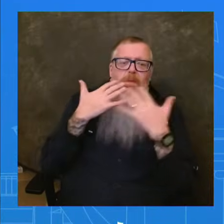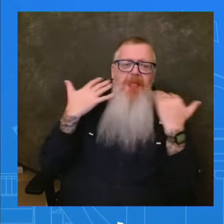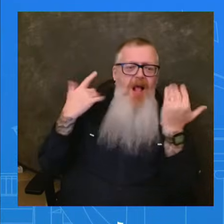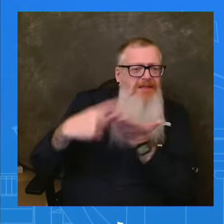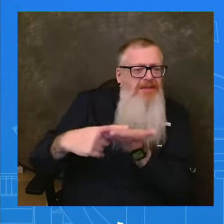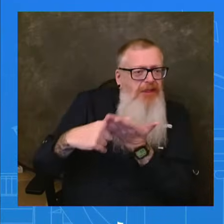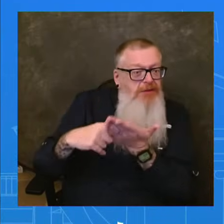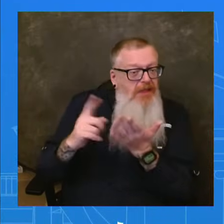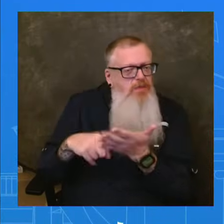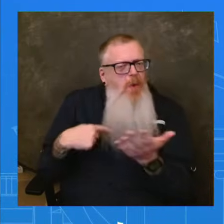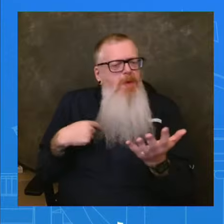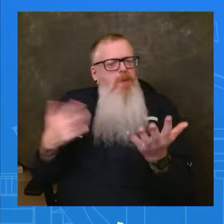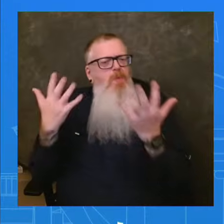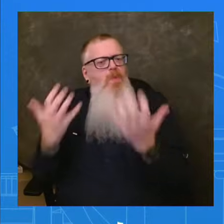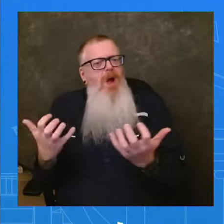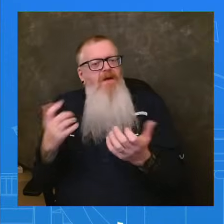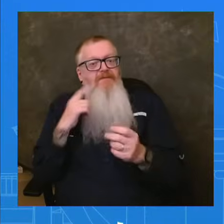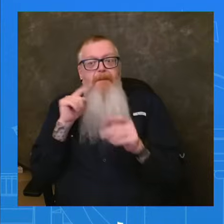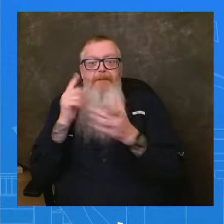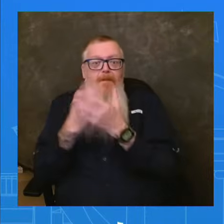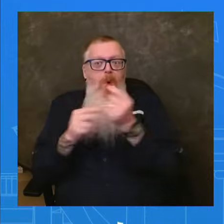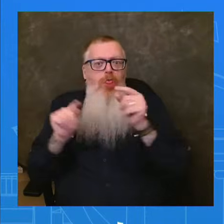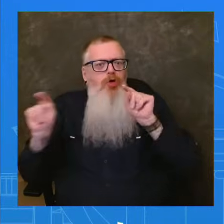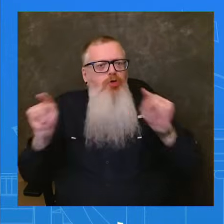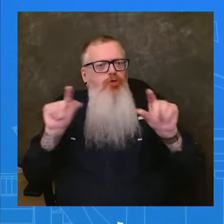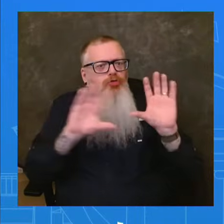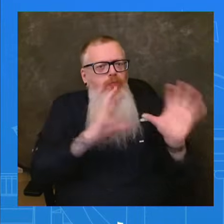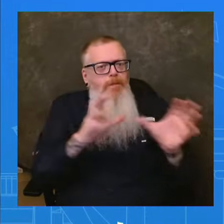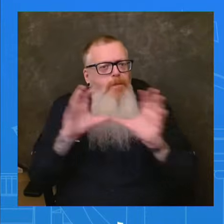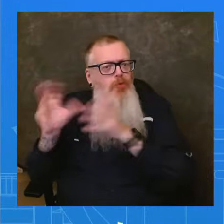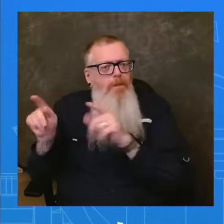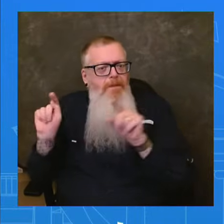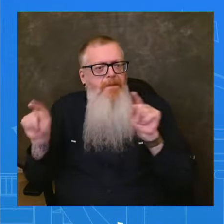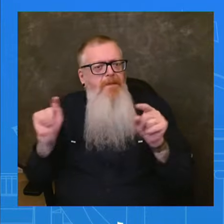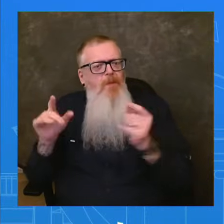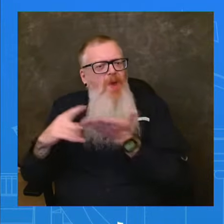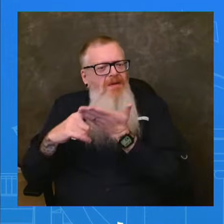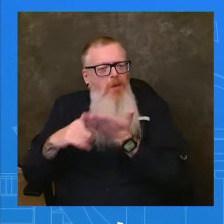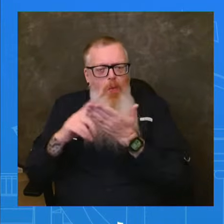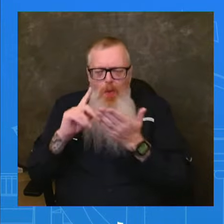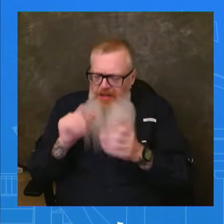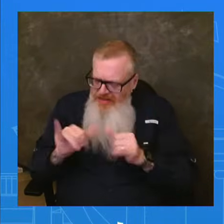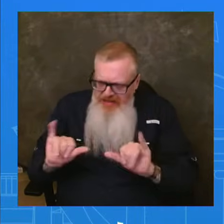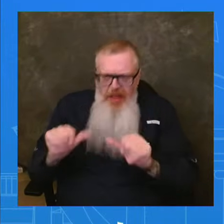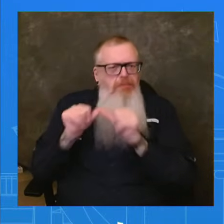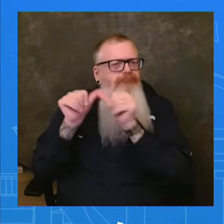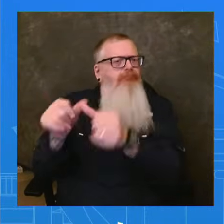And so, those discussions continue. We have been very clear that those conversation have been continuing for some time now.